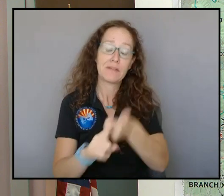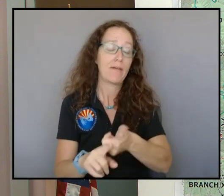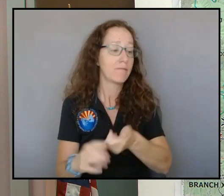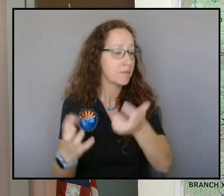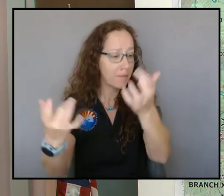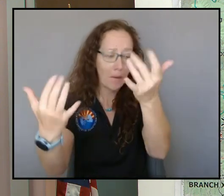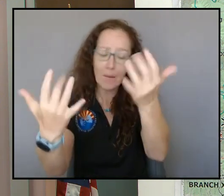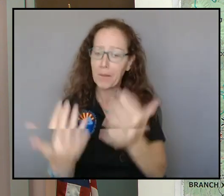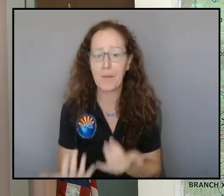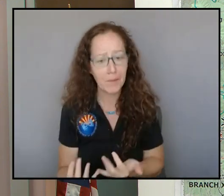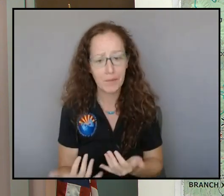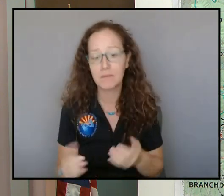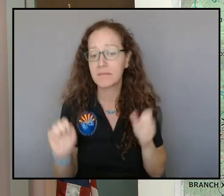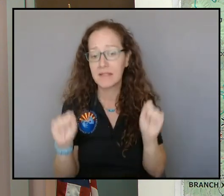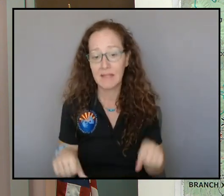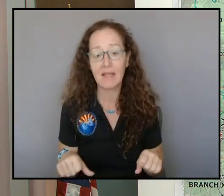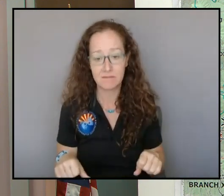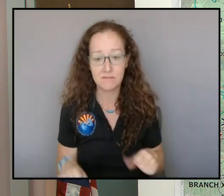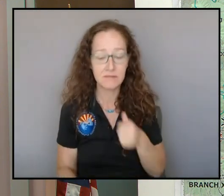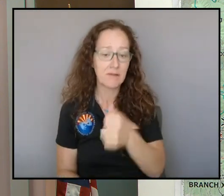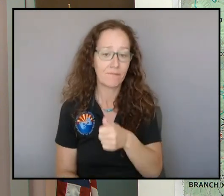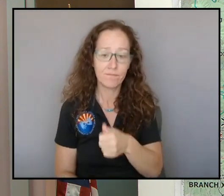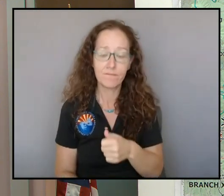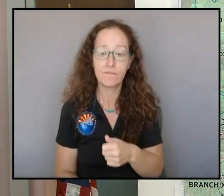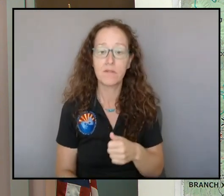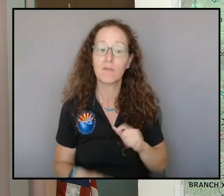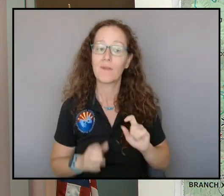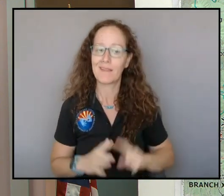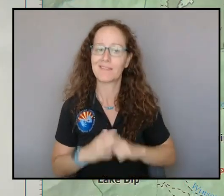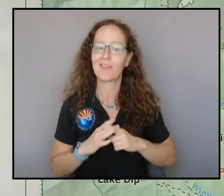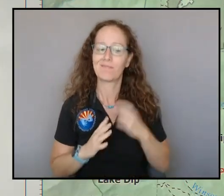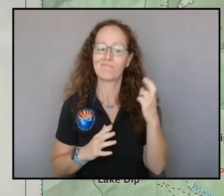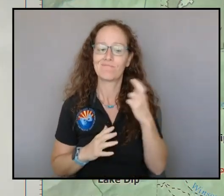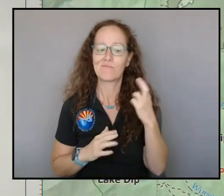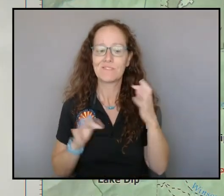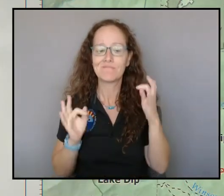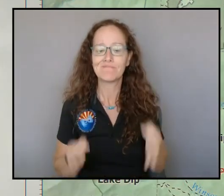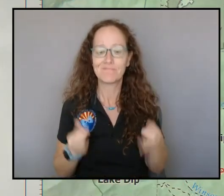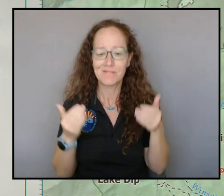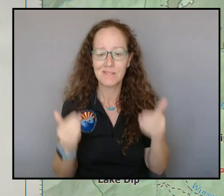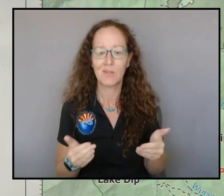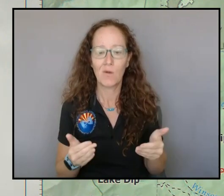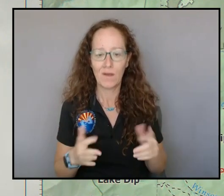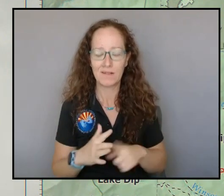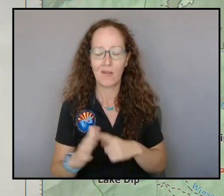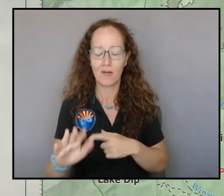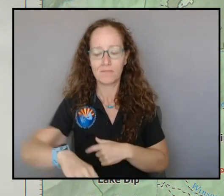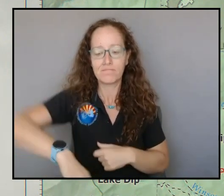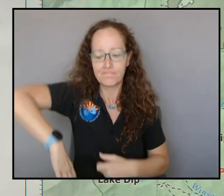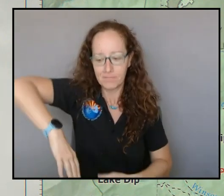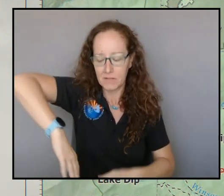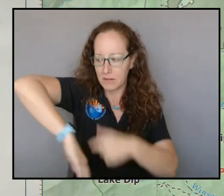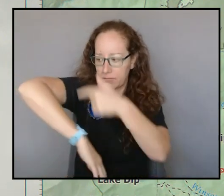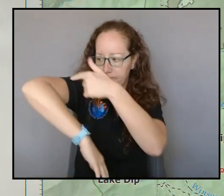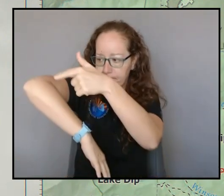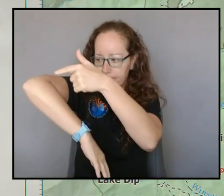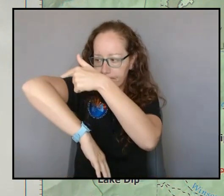kicking us off to begin these firing ignitions, or operations to bring that fire down to control that fire edge as